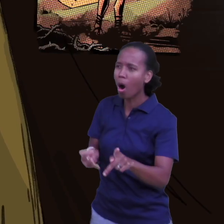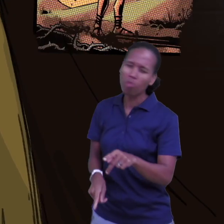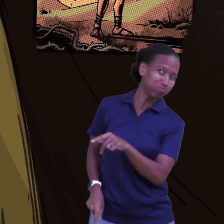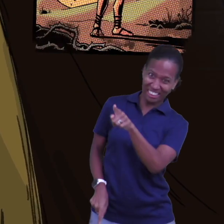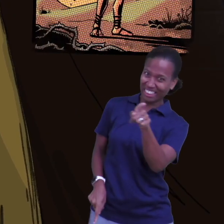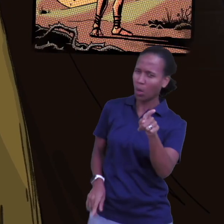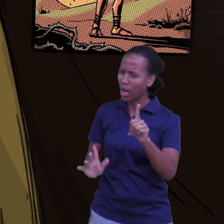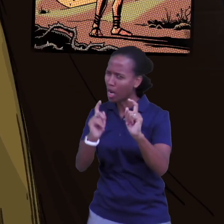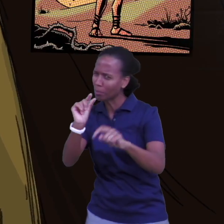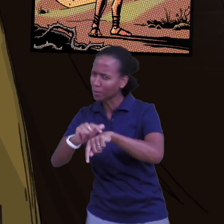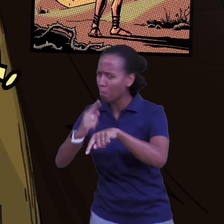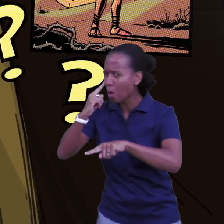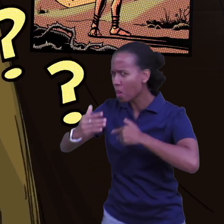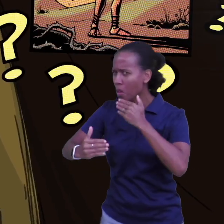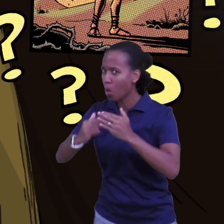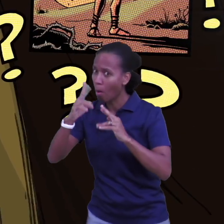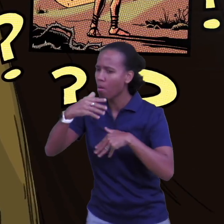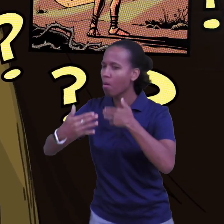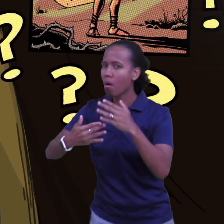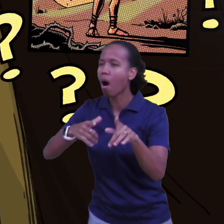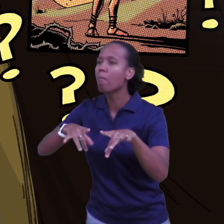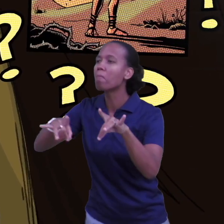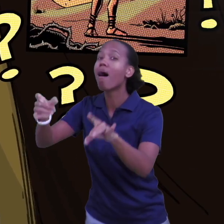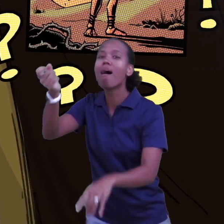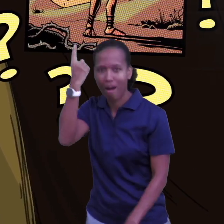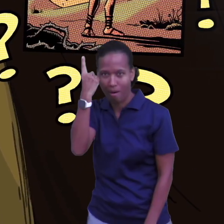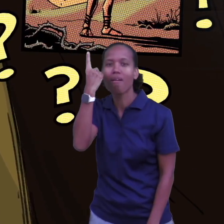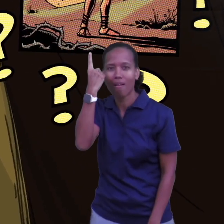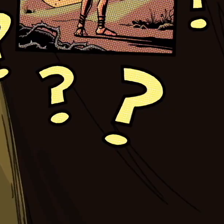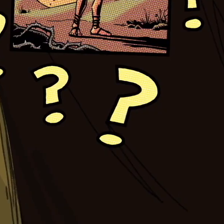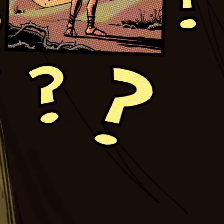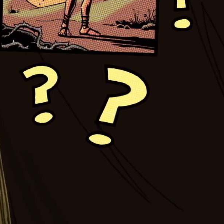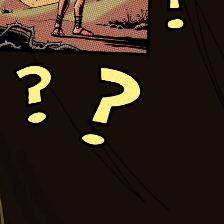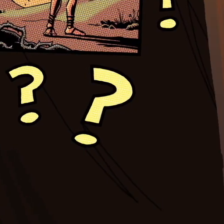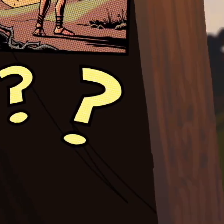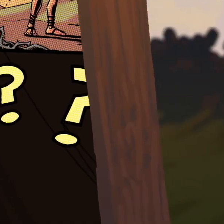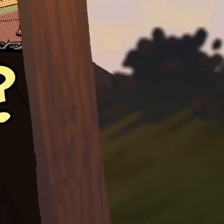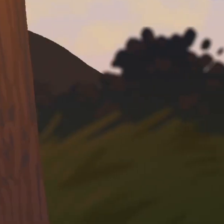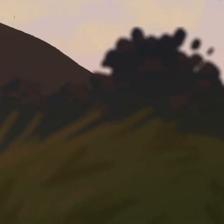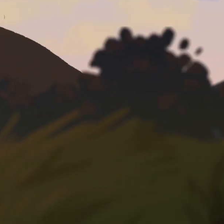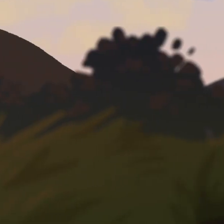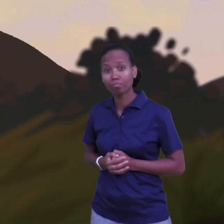so that he could buy more time. Jon: Buy time for what?